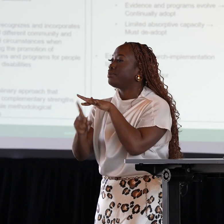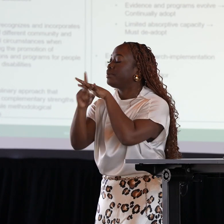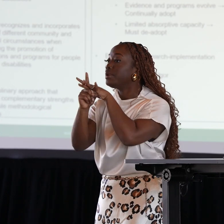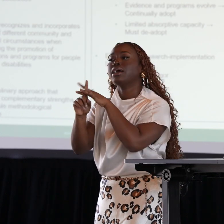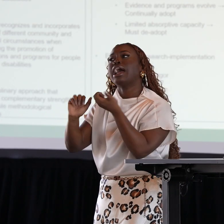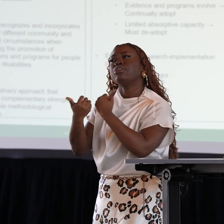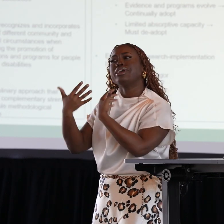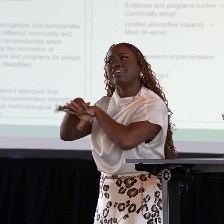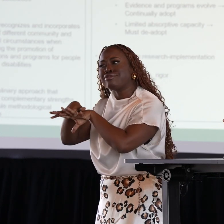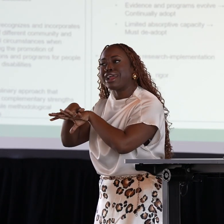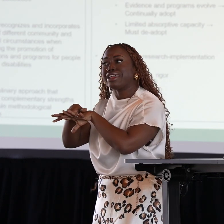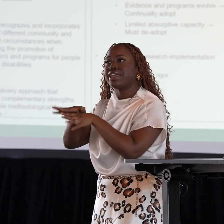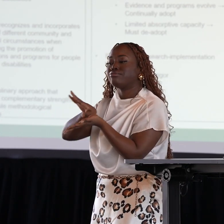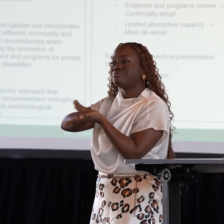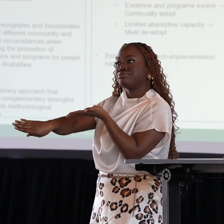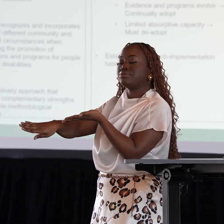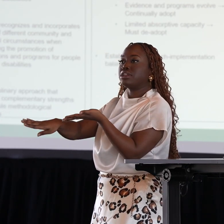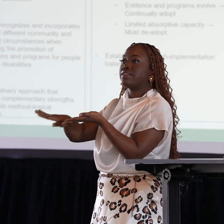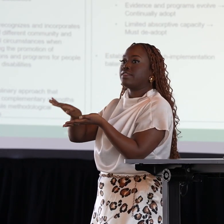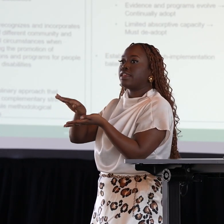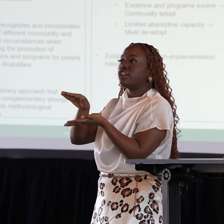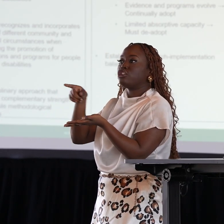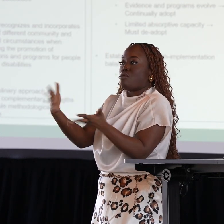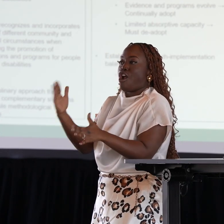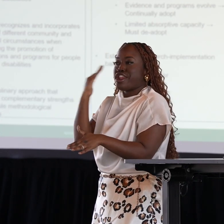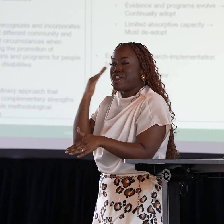integrate that and discard what you know along No that is now no